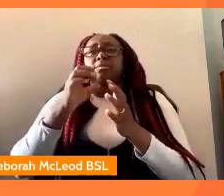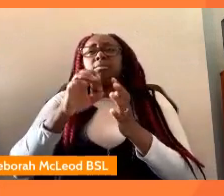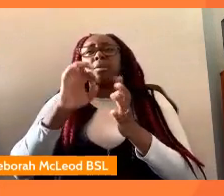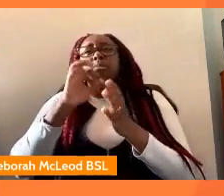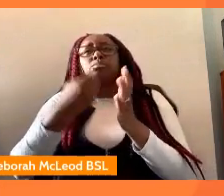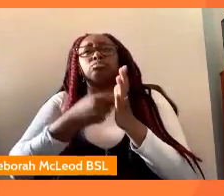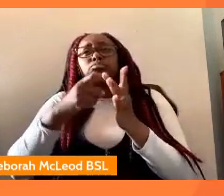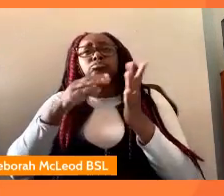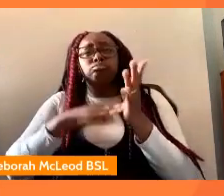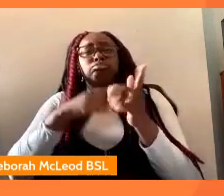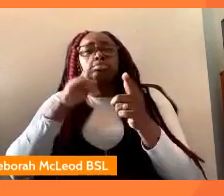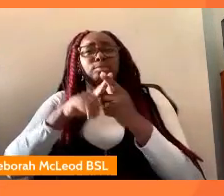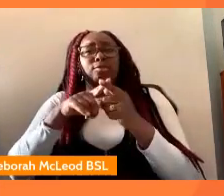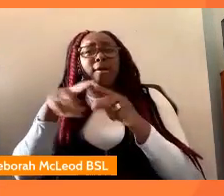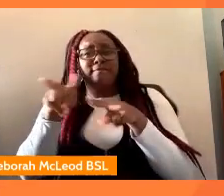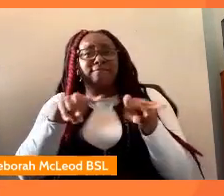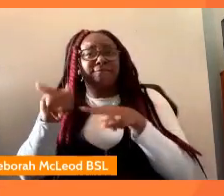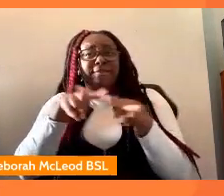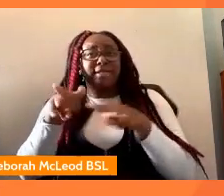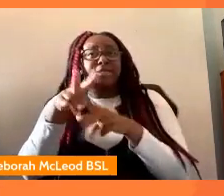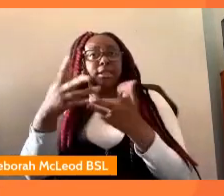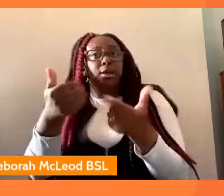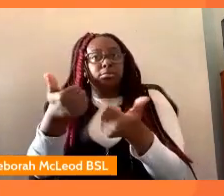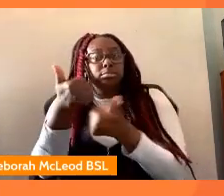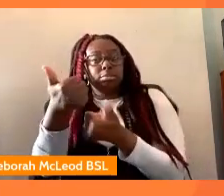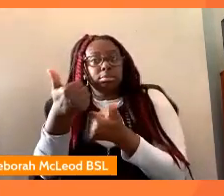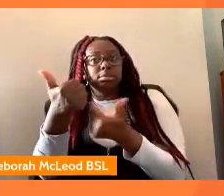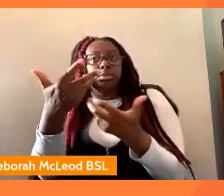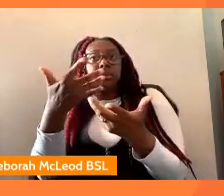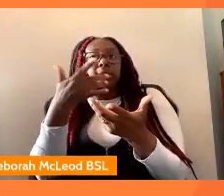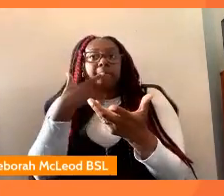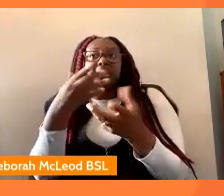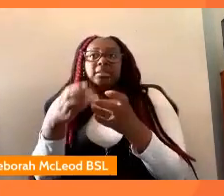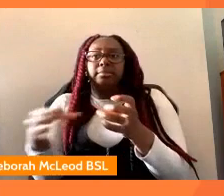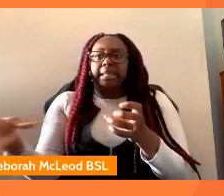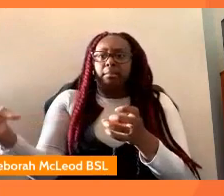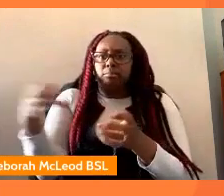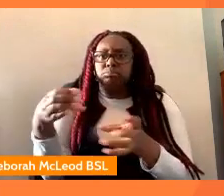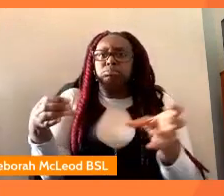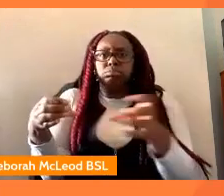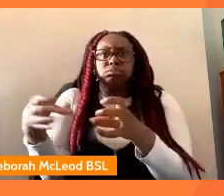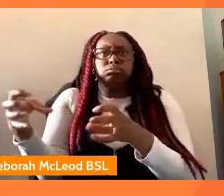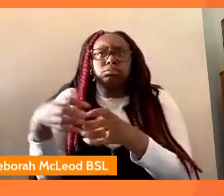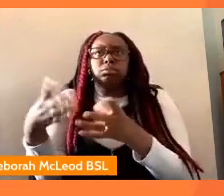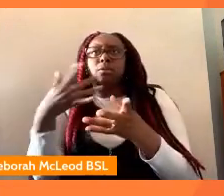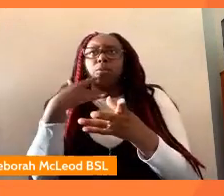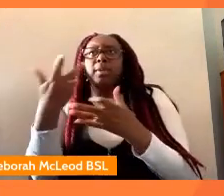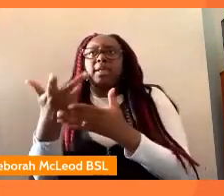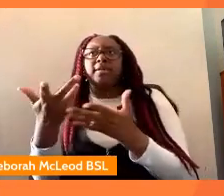useful, but initially it was supposed to be a collaboration and a partnership with Film Vote that would also support